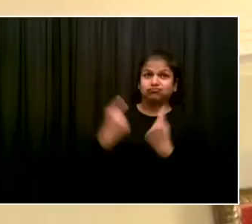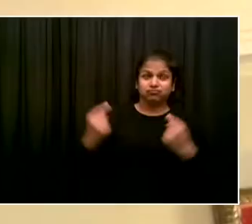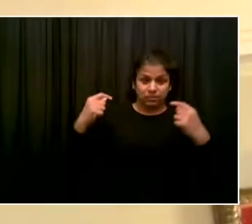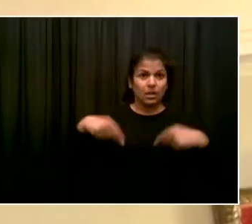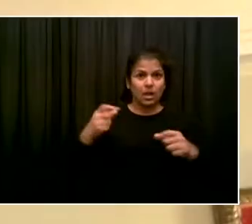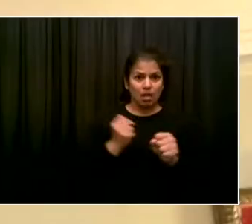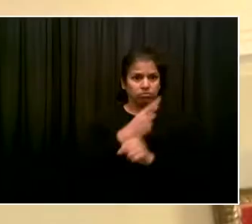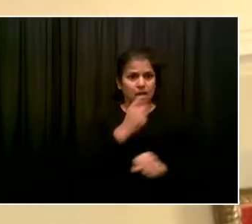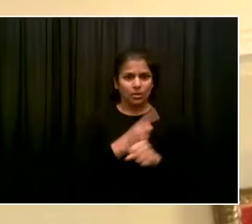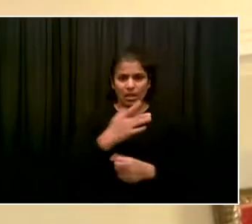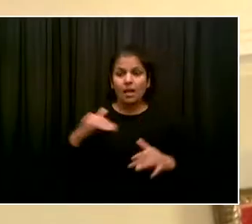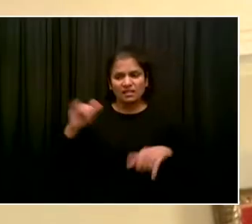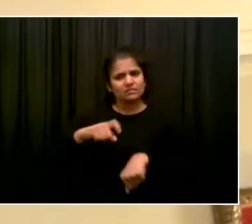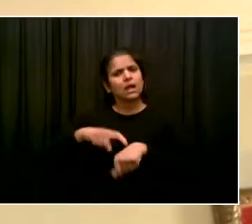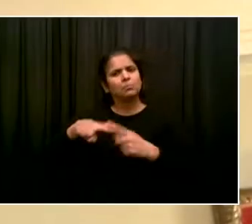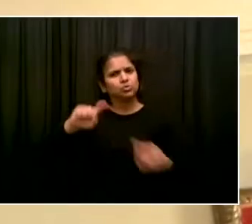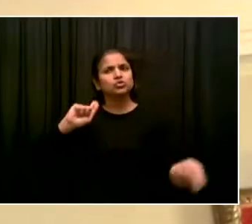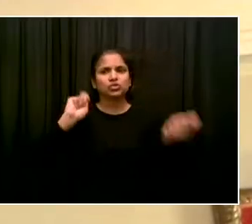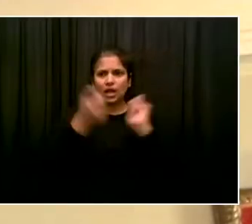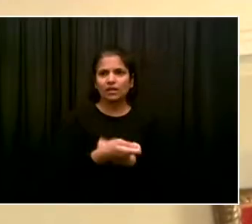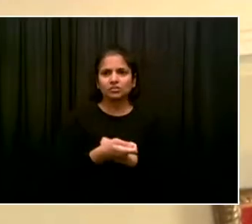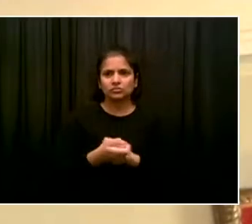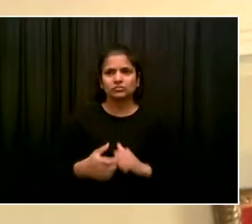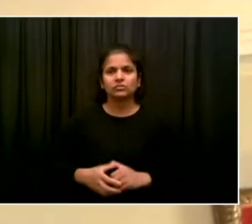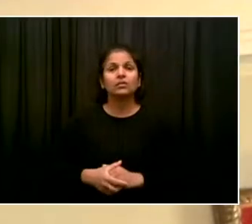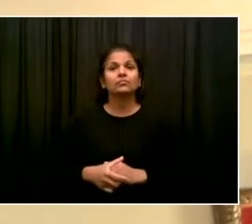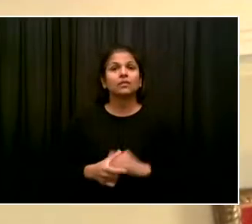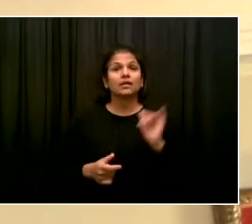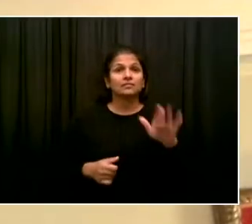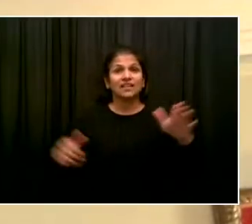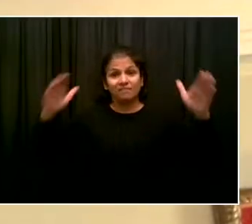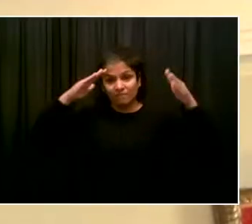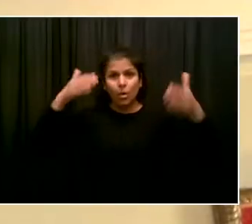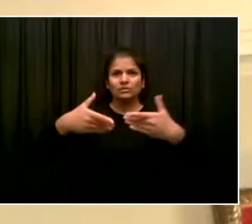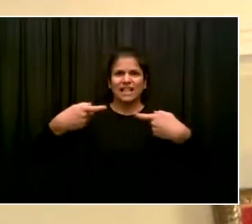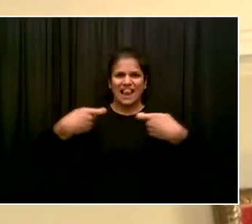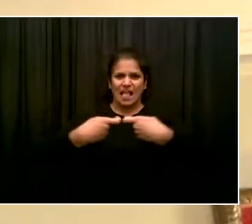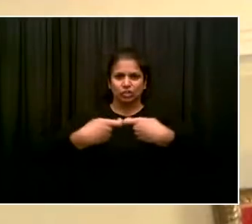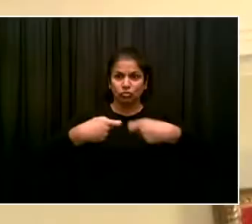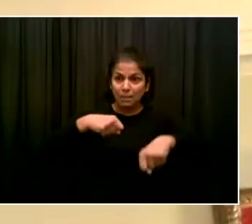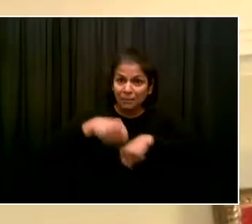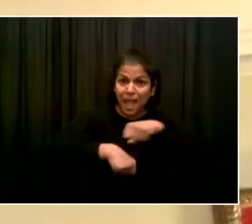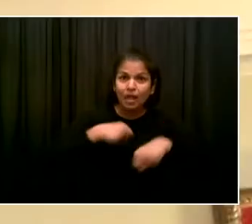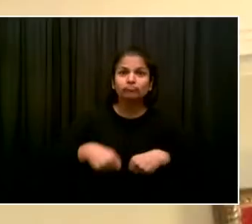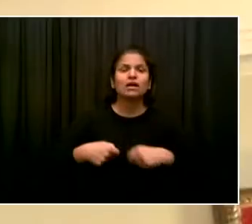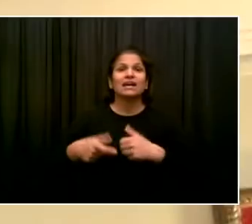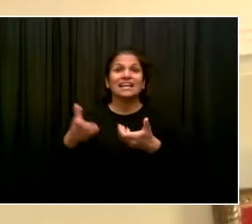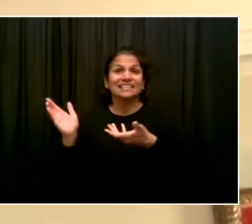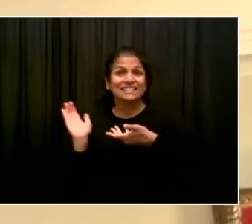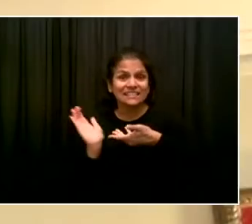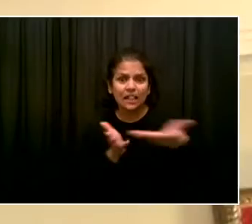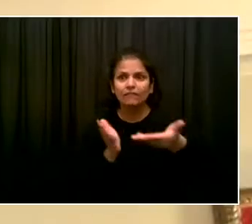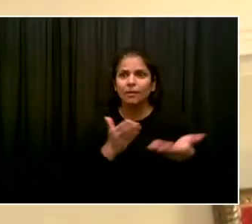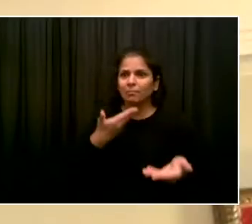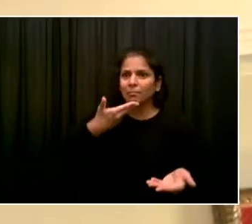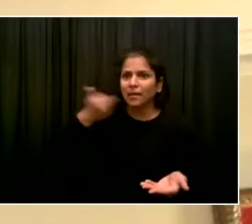GREENER. WE NEED TO EXPAND